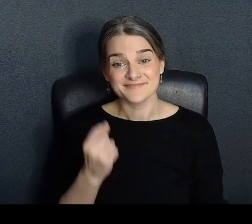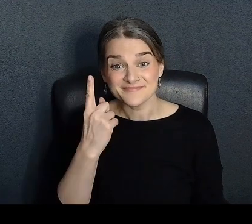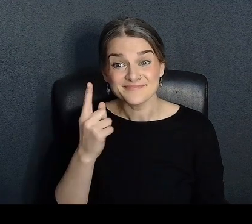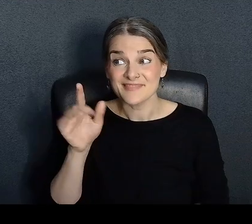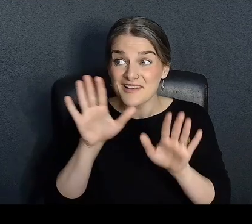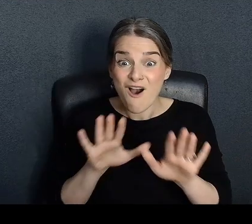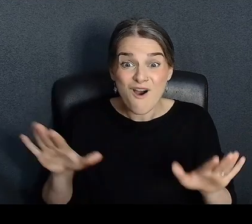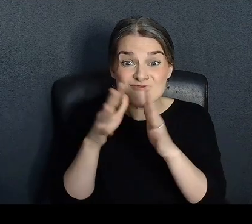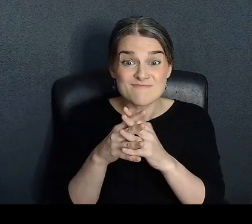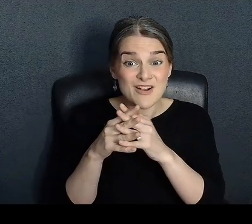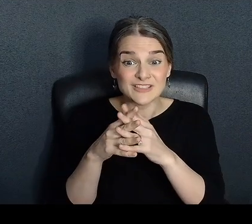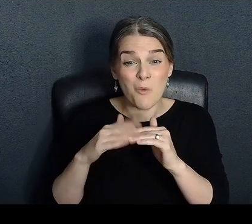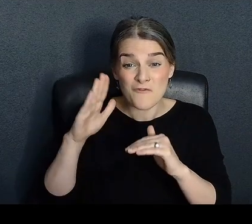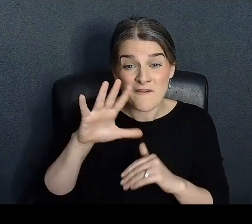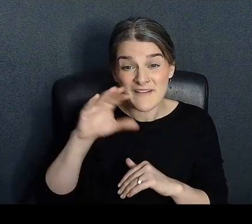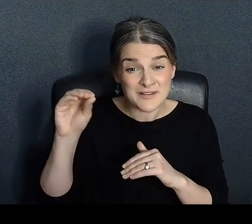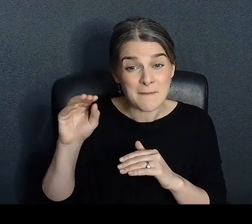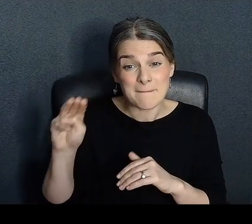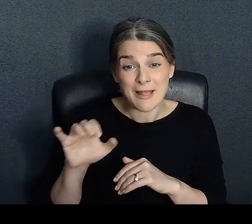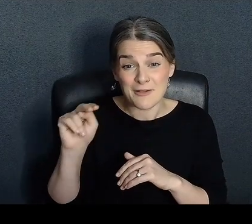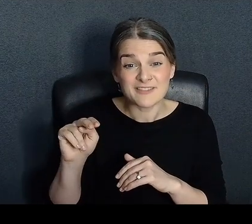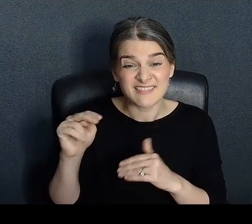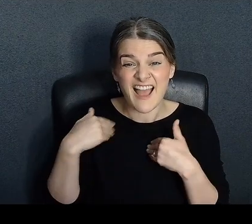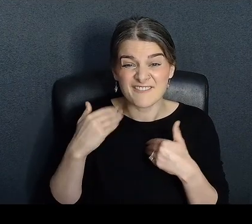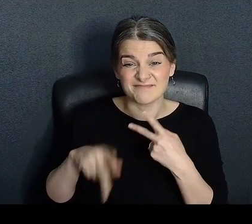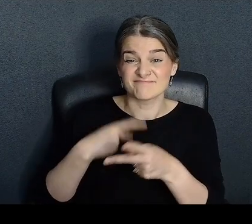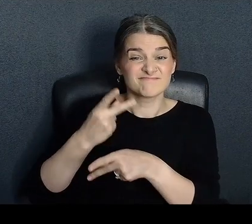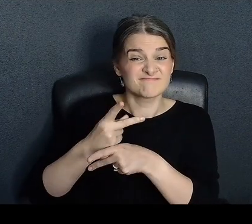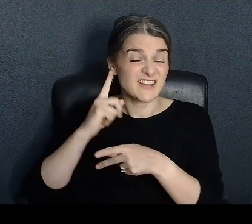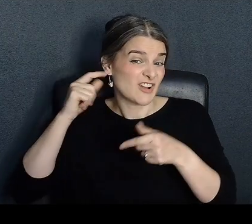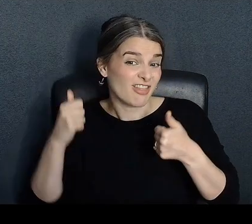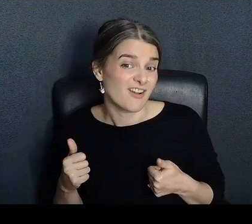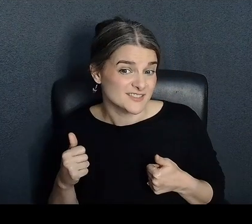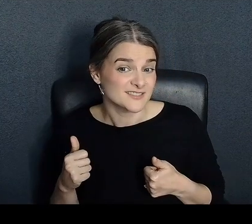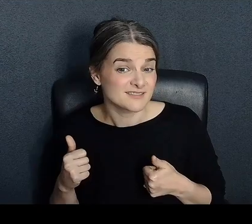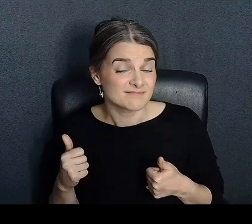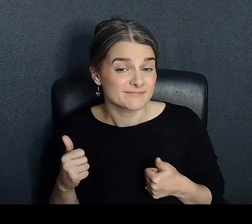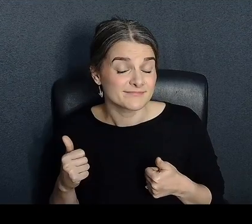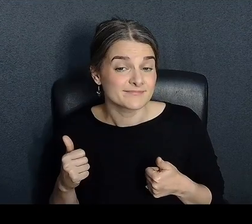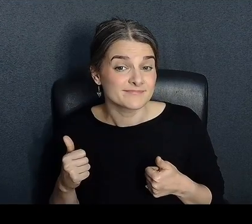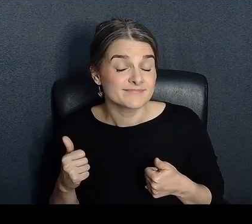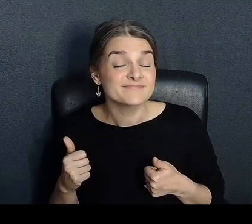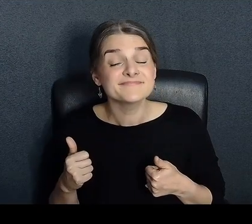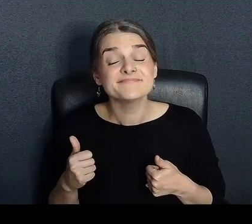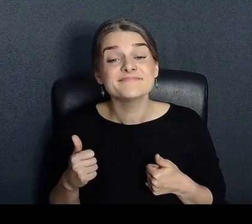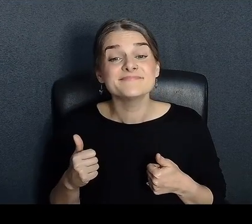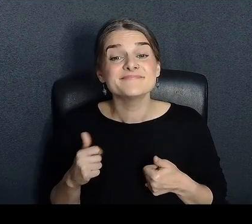some degree of hearing loss. Hearing loss is the third most chronic physical condition